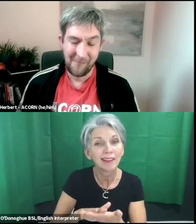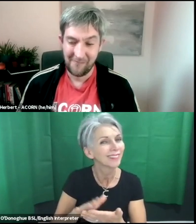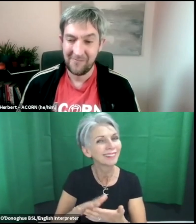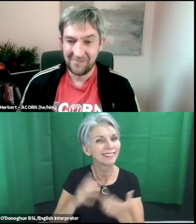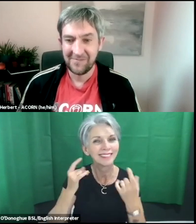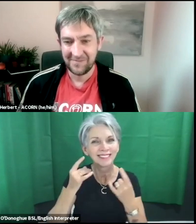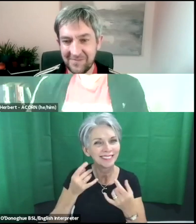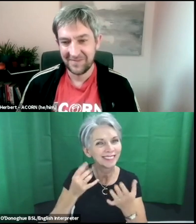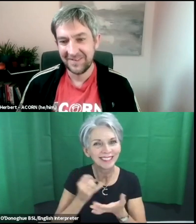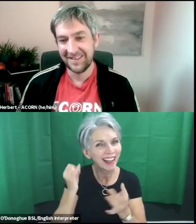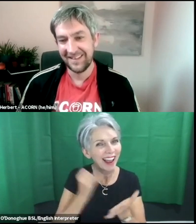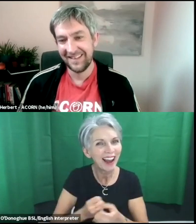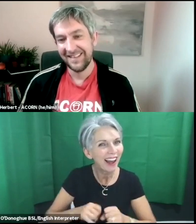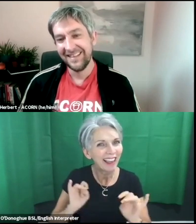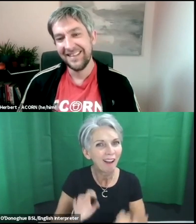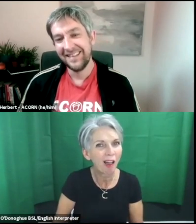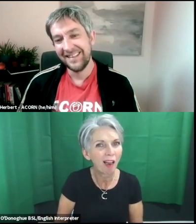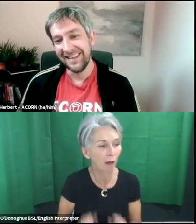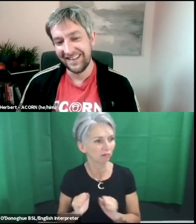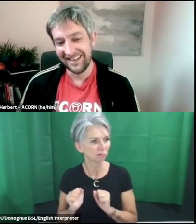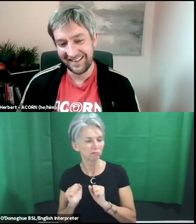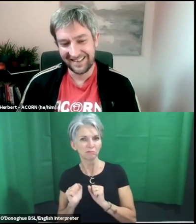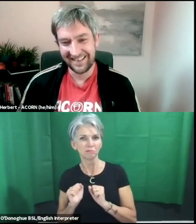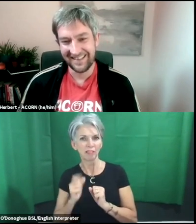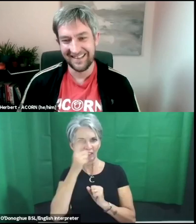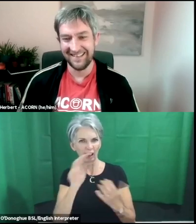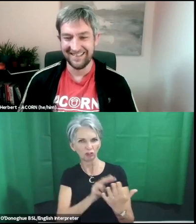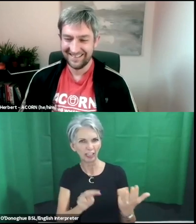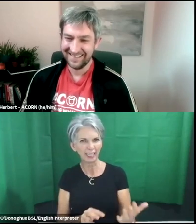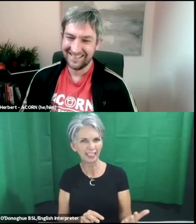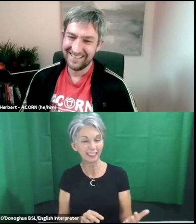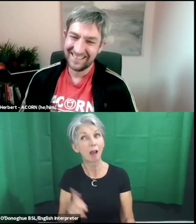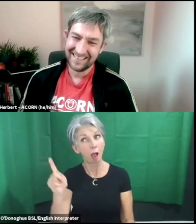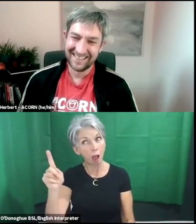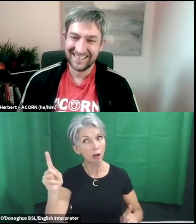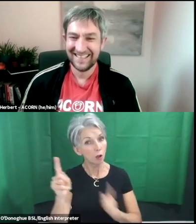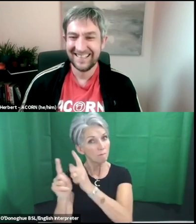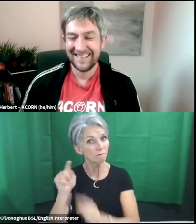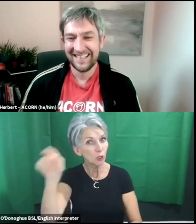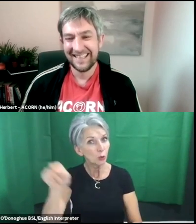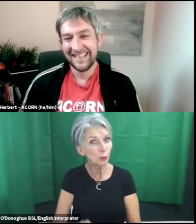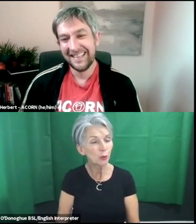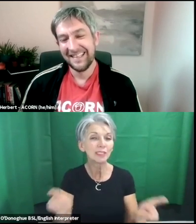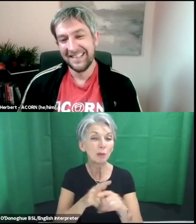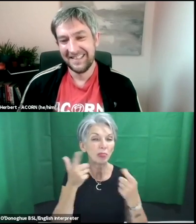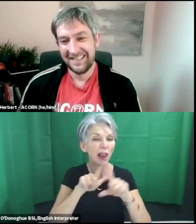You can't say this." And then suddenly you're "Aha! I bet you didn't even think I could read, but I'm coming for you."